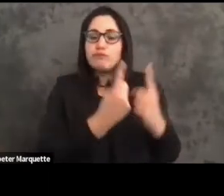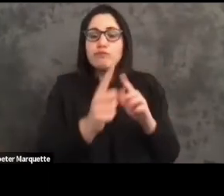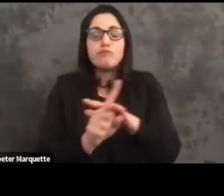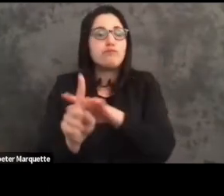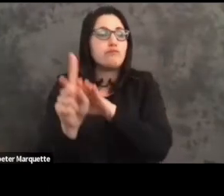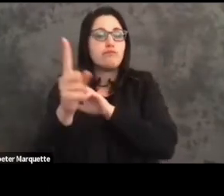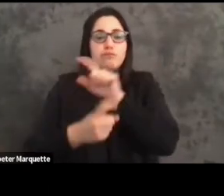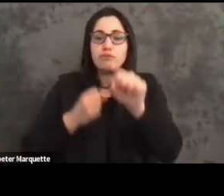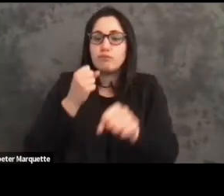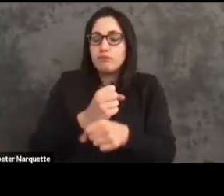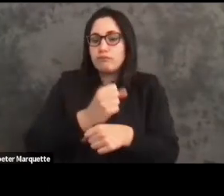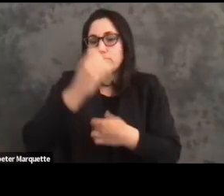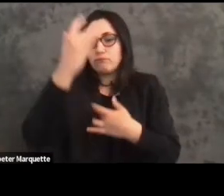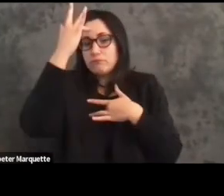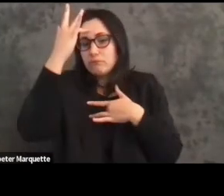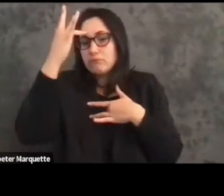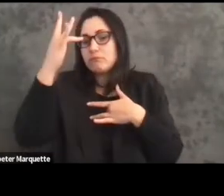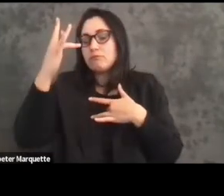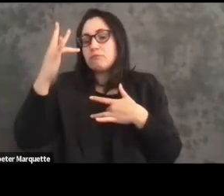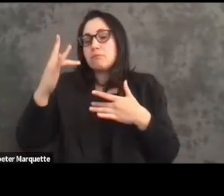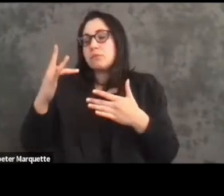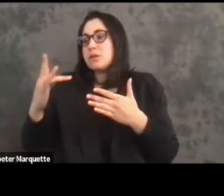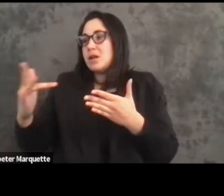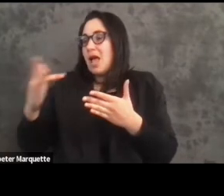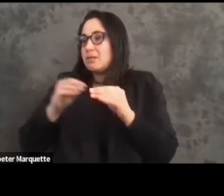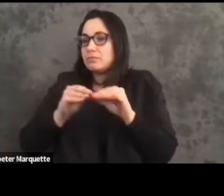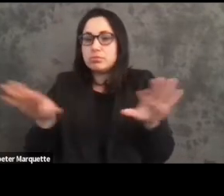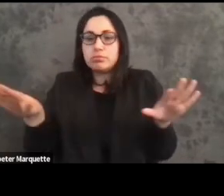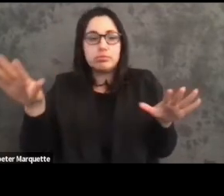and I are hardly alone. Lots of us long haulers are coming up on our one-year